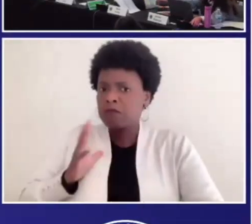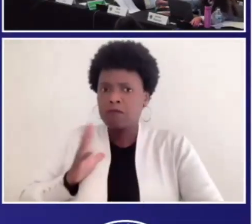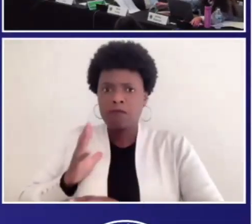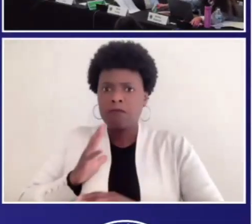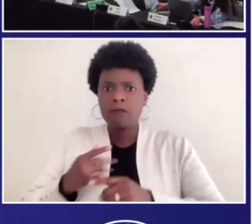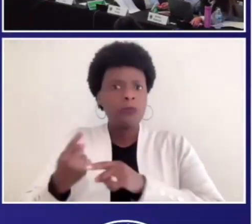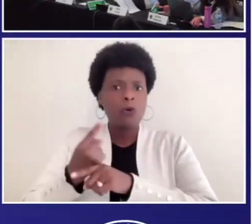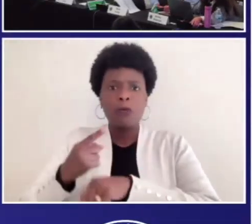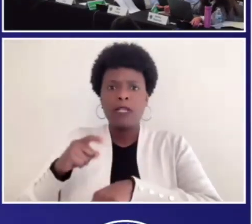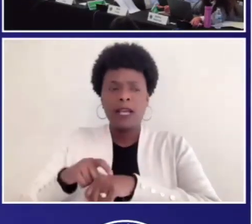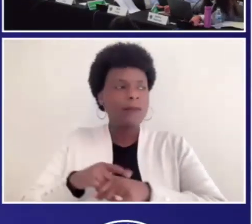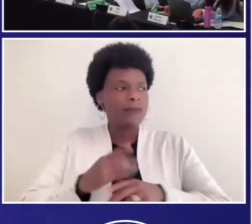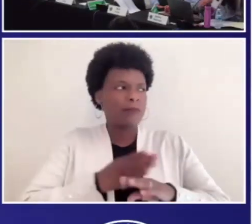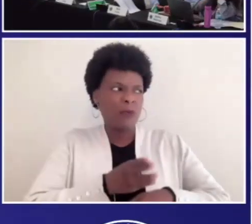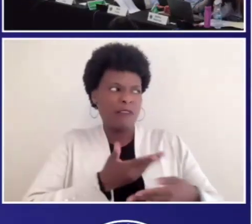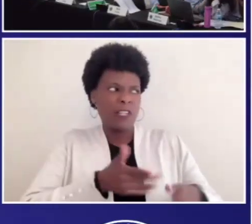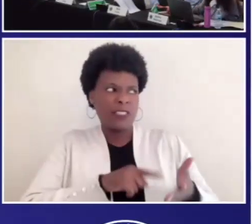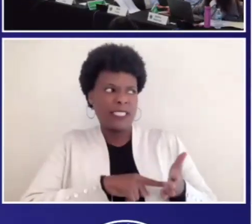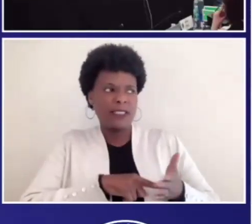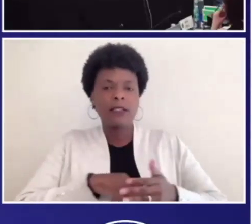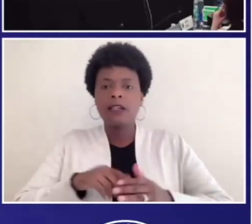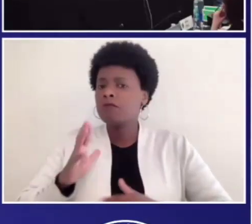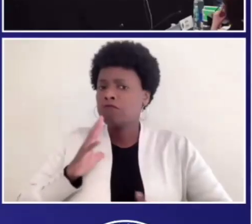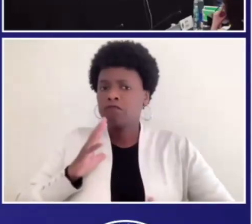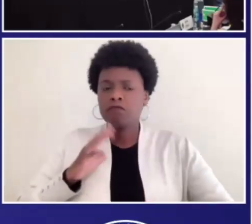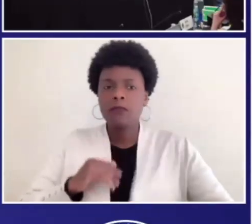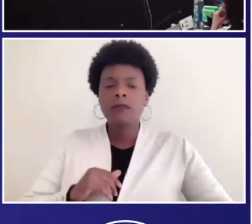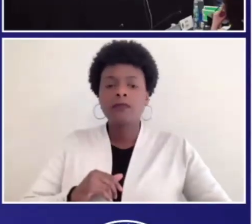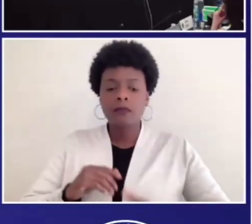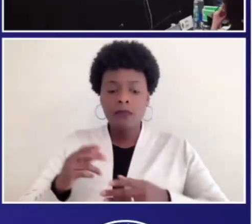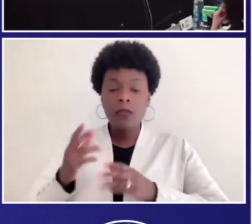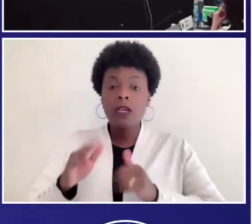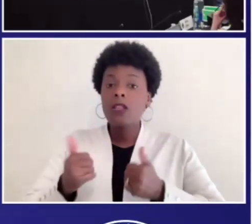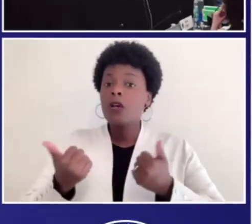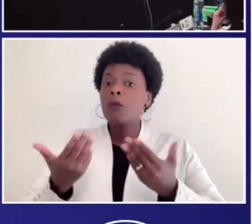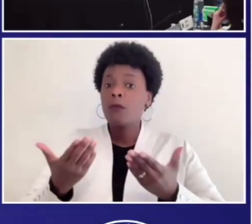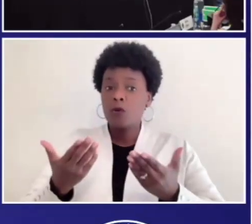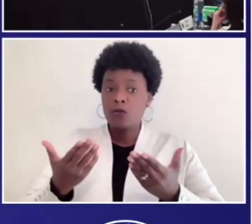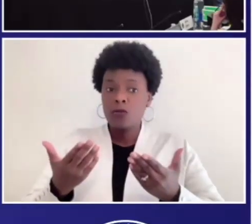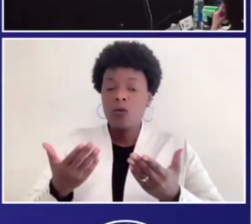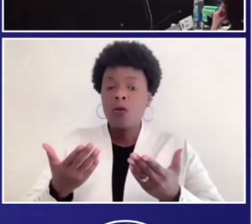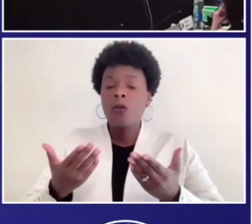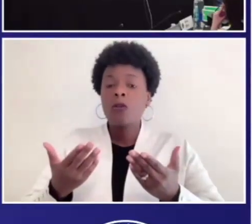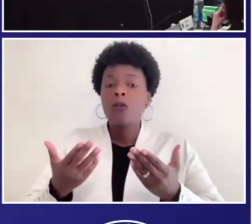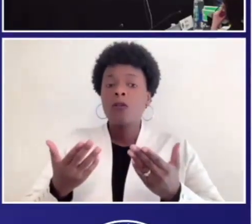The appropriate time will be after we get through this Okay. The proposal that you have with changes to